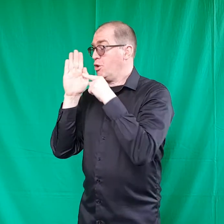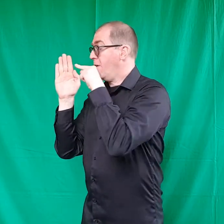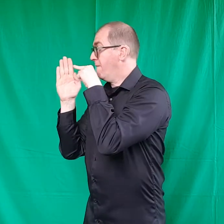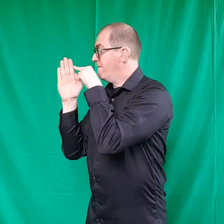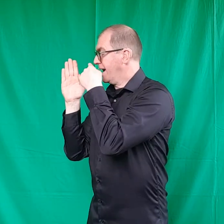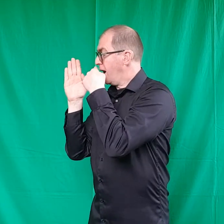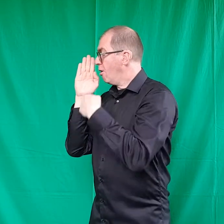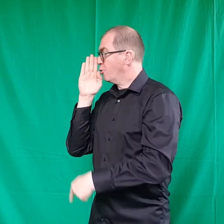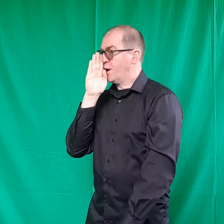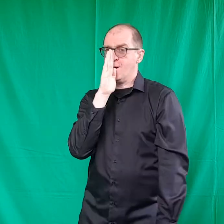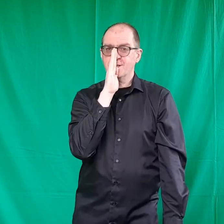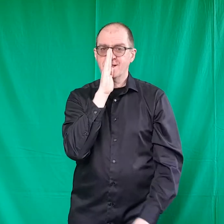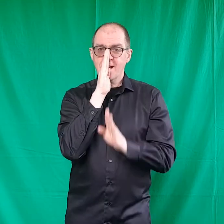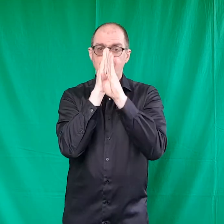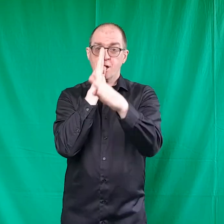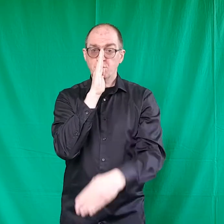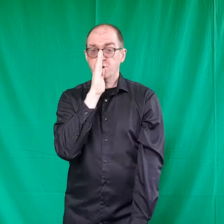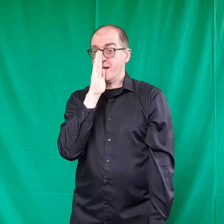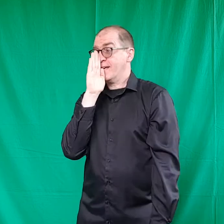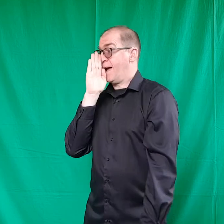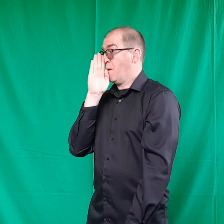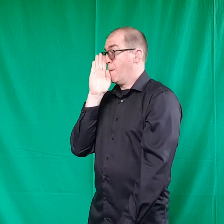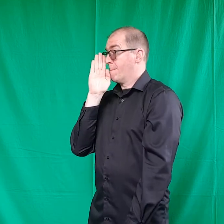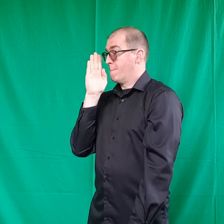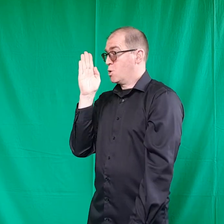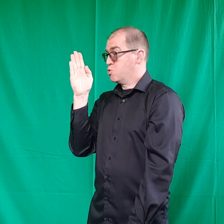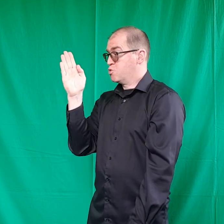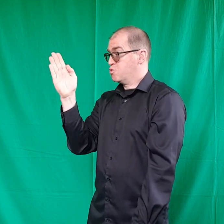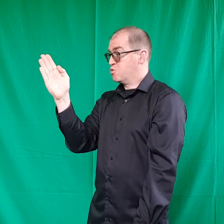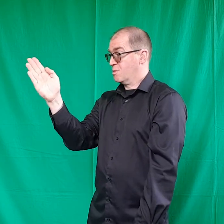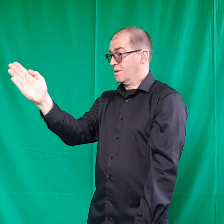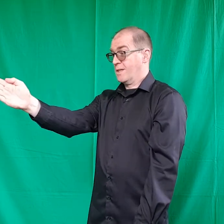Put your finger on your nose and you're going straight ahead.